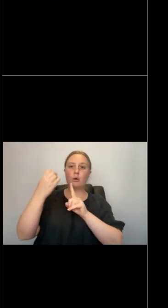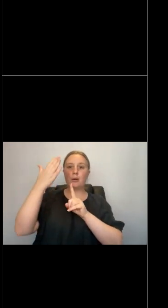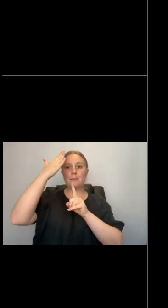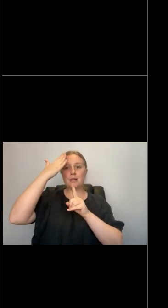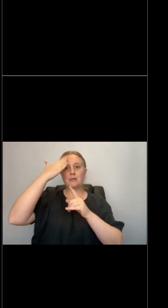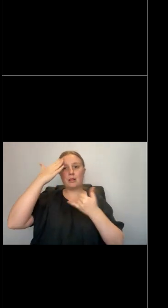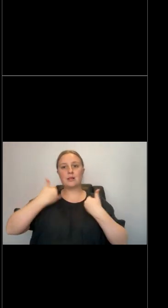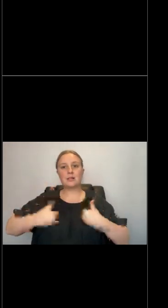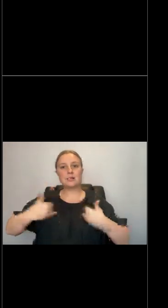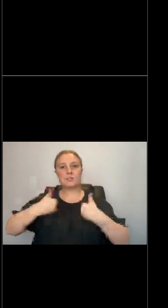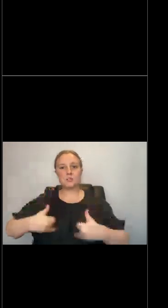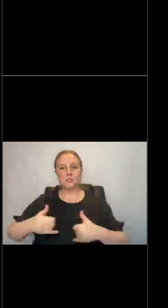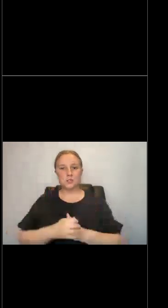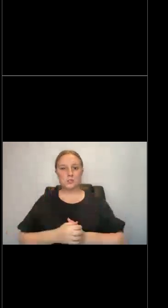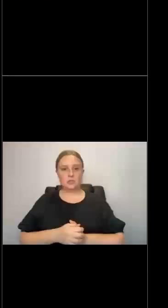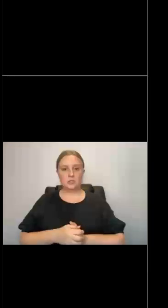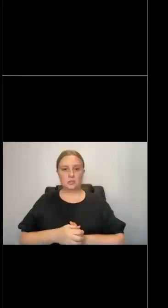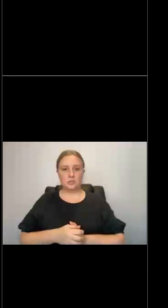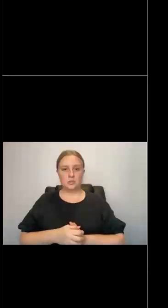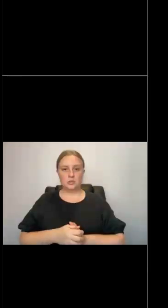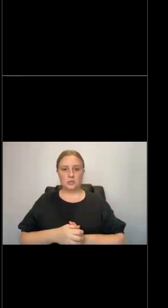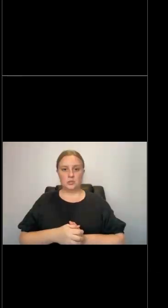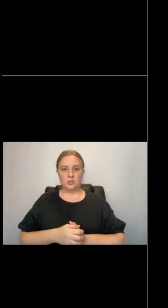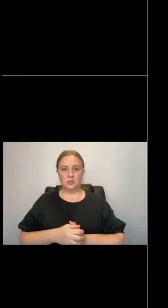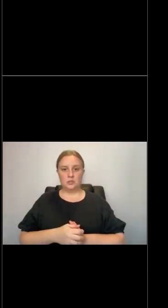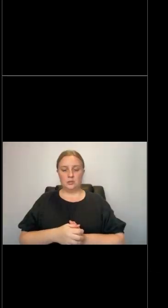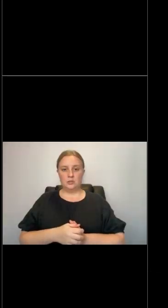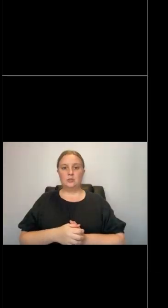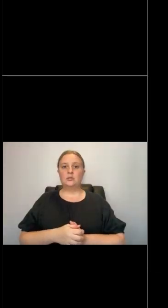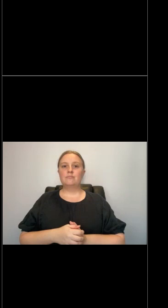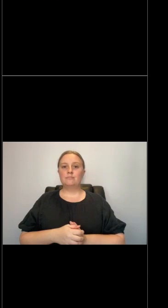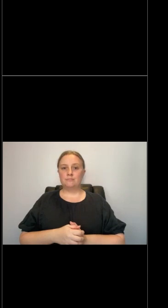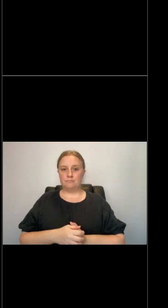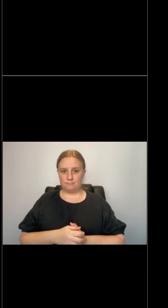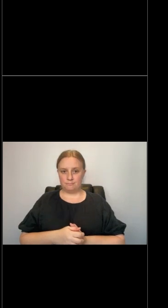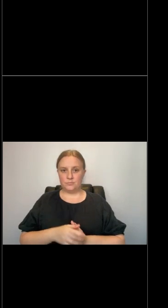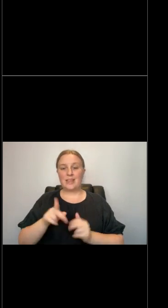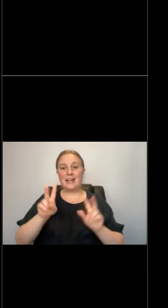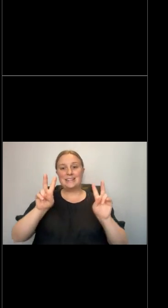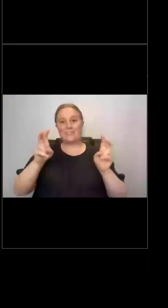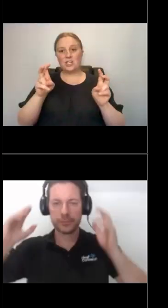so that the definition of unfitness is no longer found in the legislation.